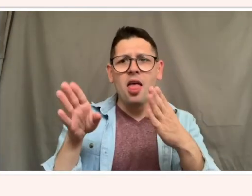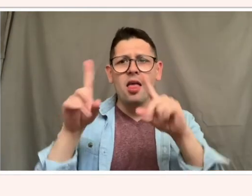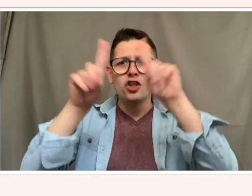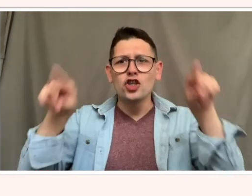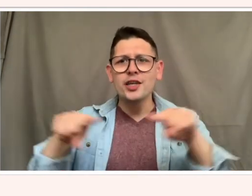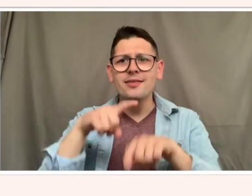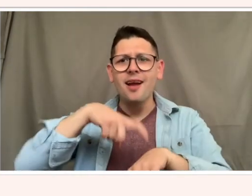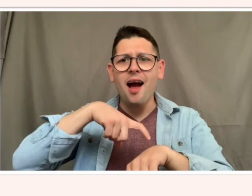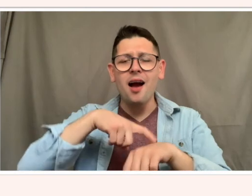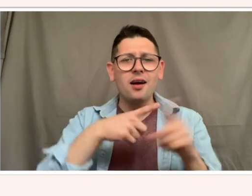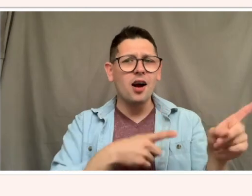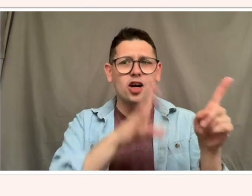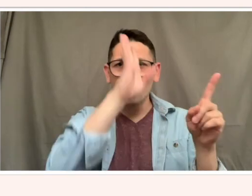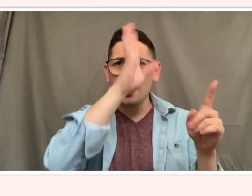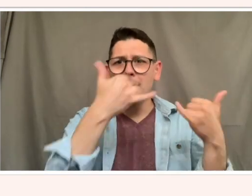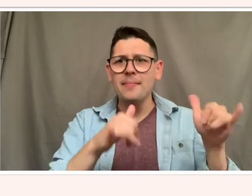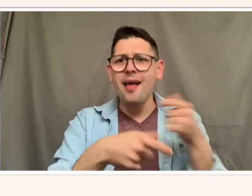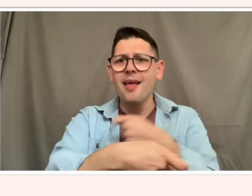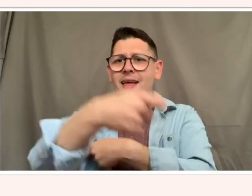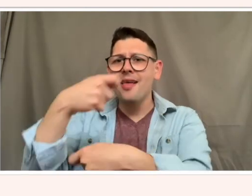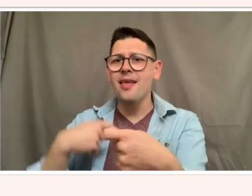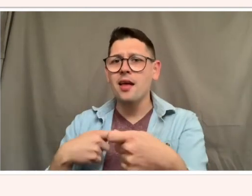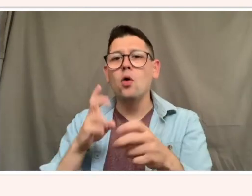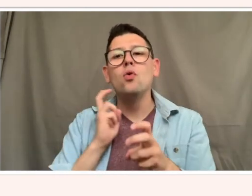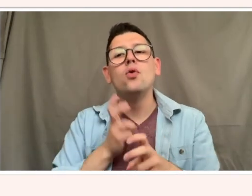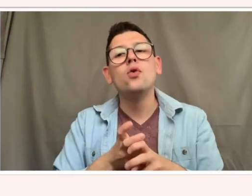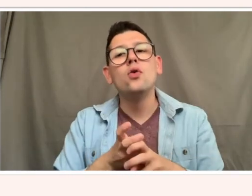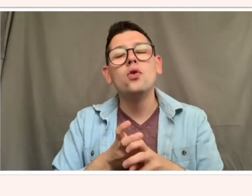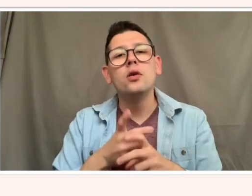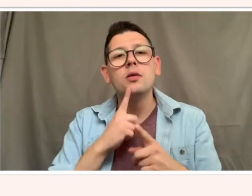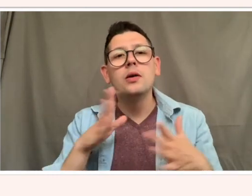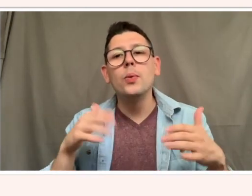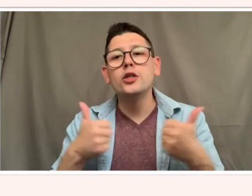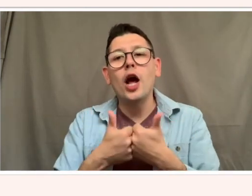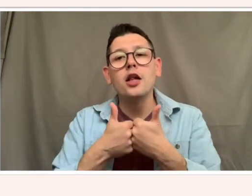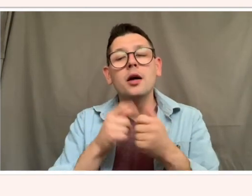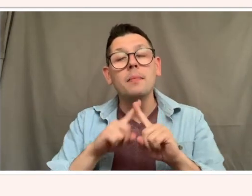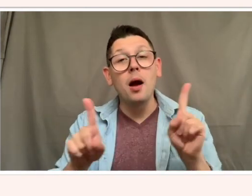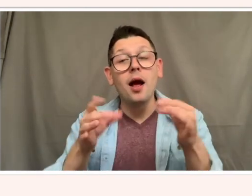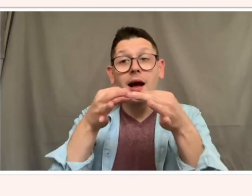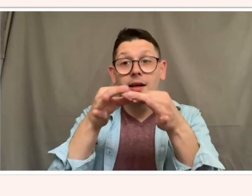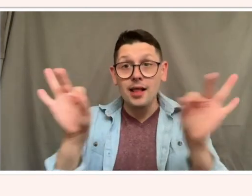in the face-to-face setting, and we've tried to figure out how to replace that